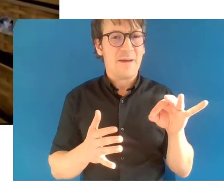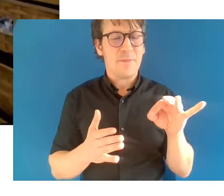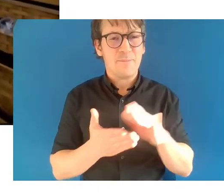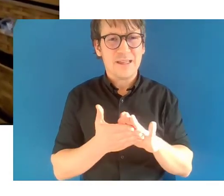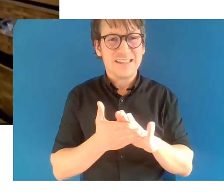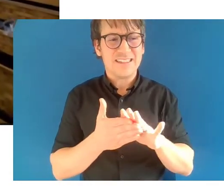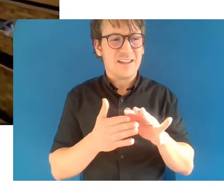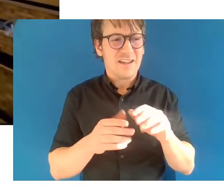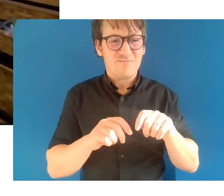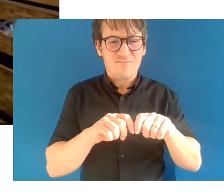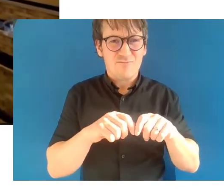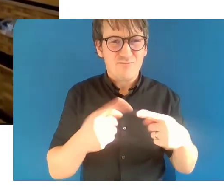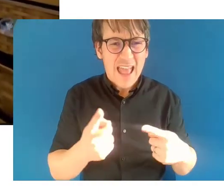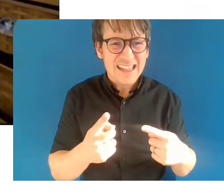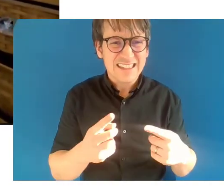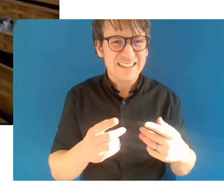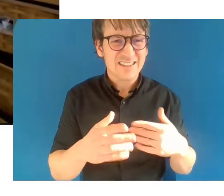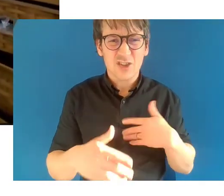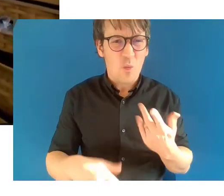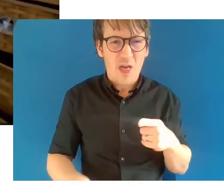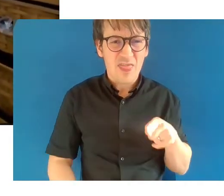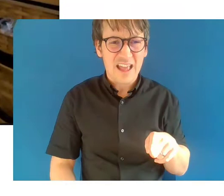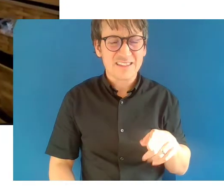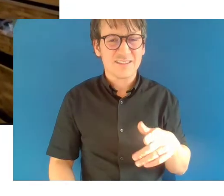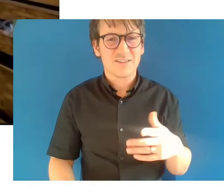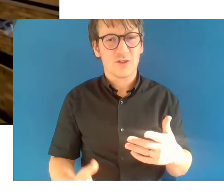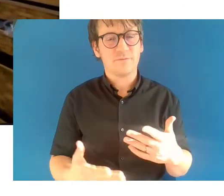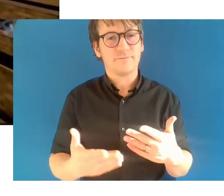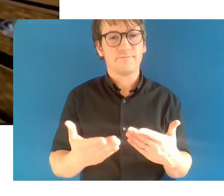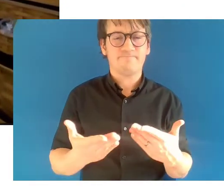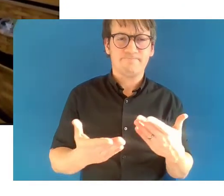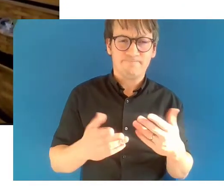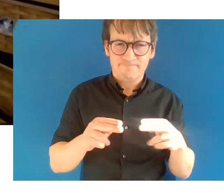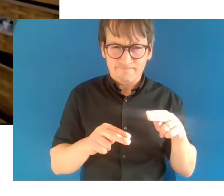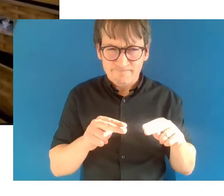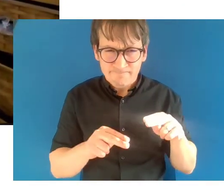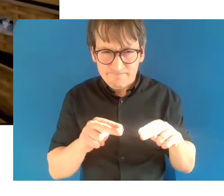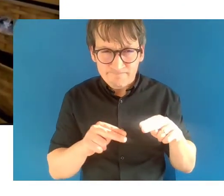it pick it up so it doesn't put too much force, so it doesn't break, for example.